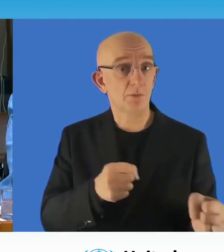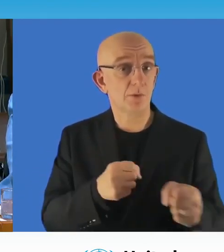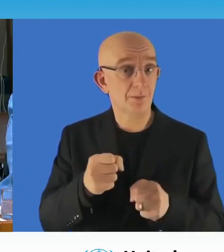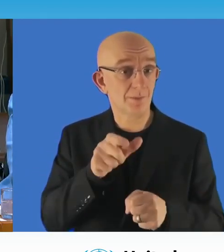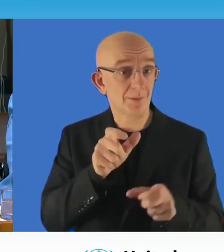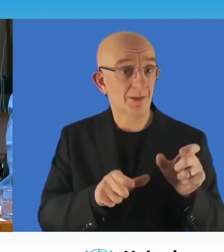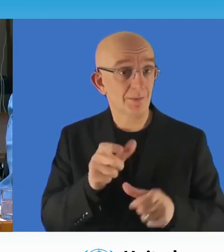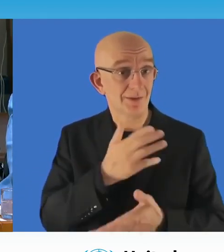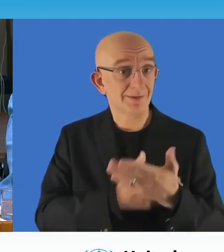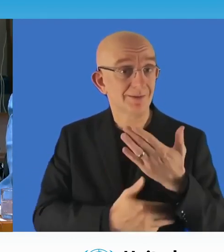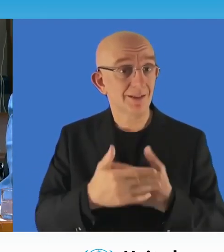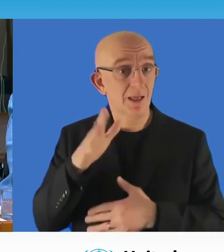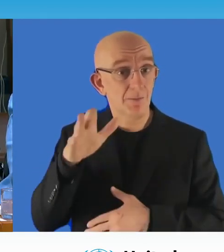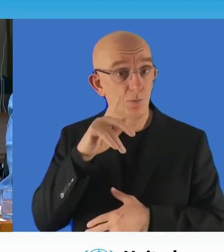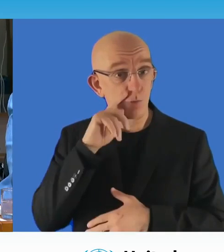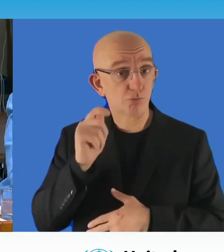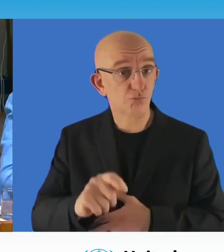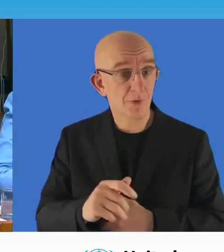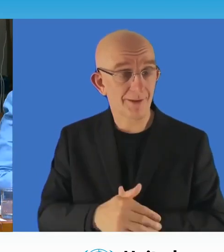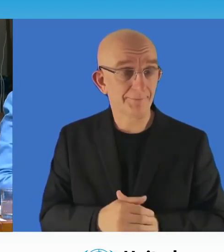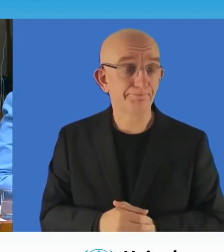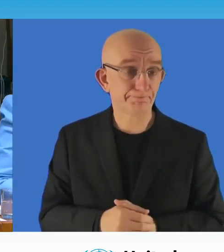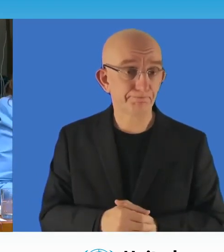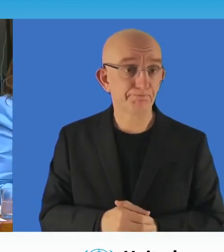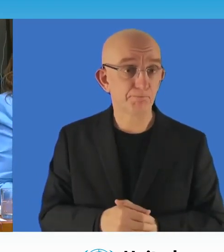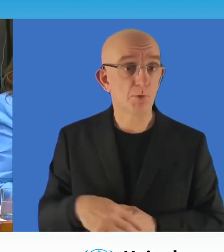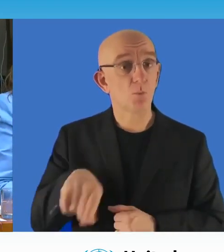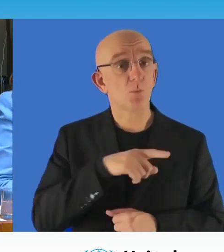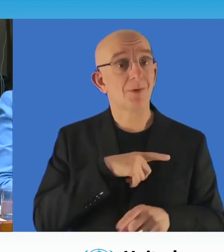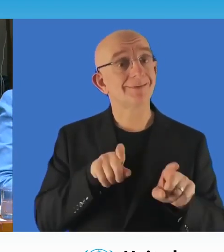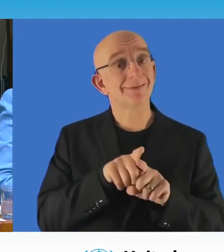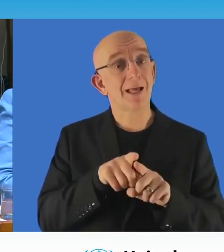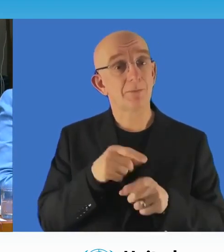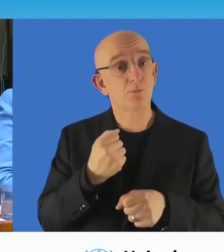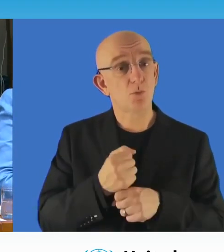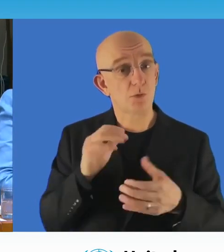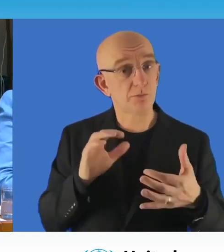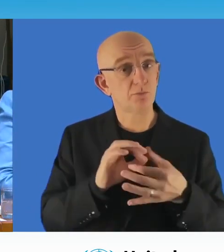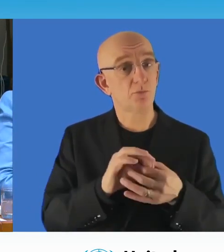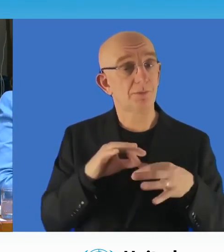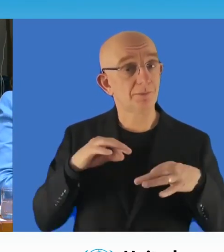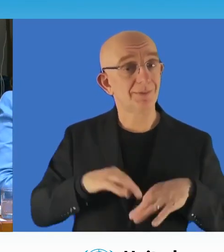to enhance employment opportunities for persons with disabilities in the country through trainings